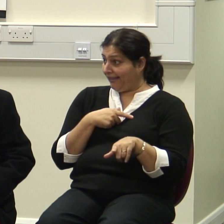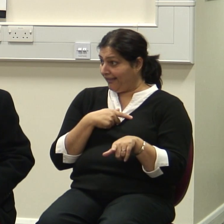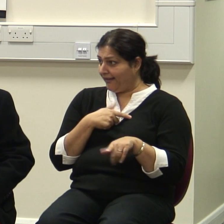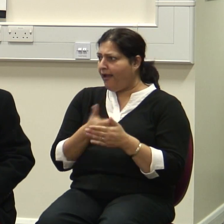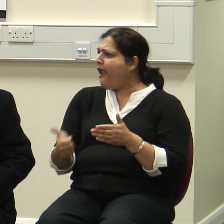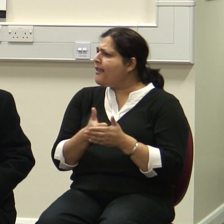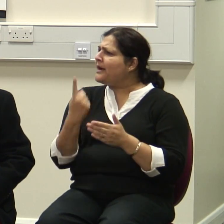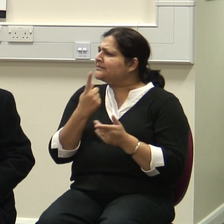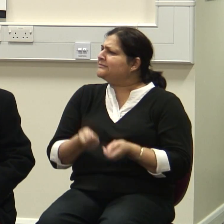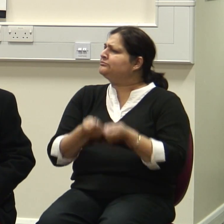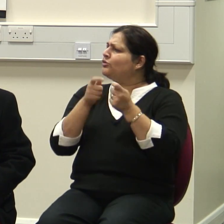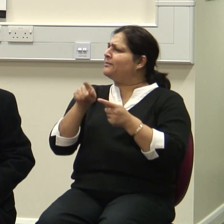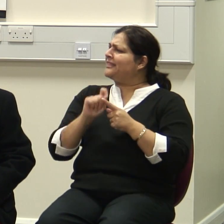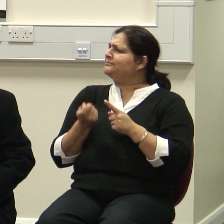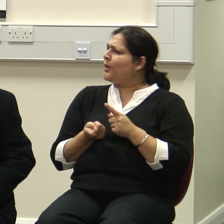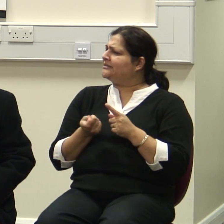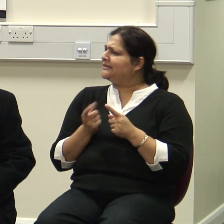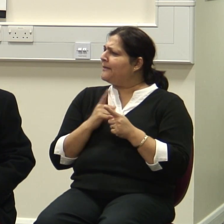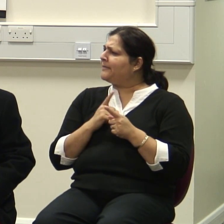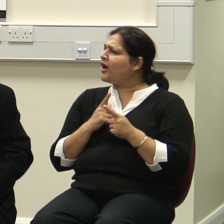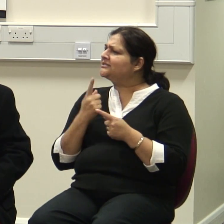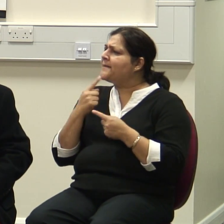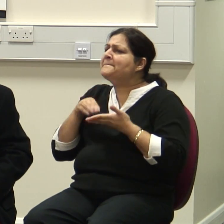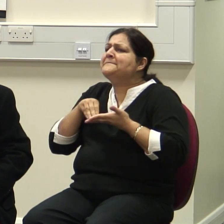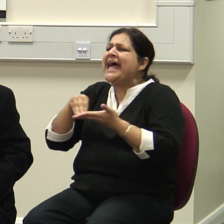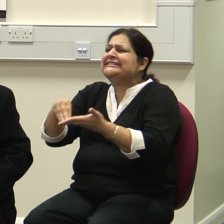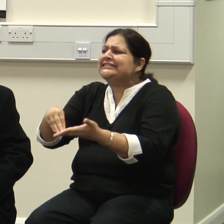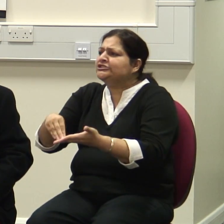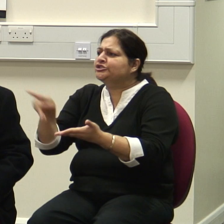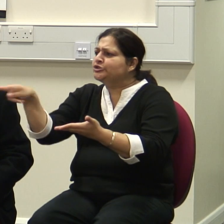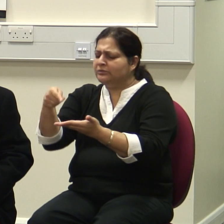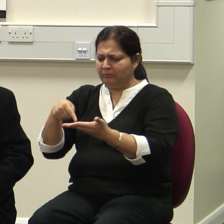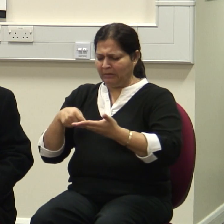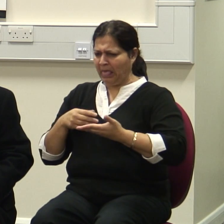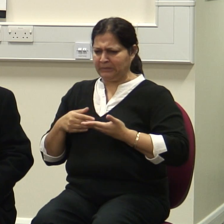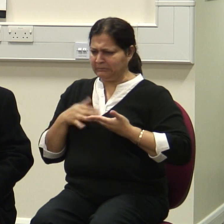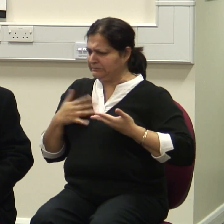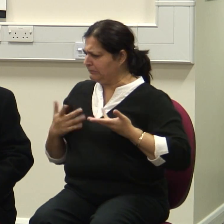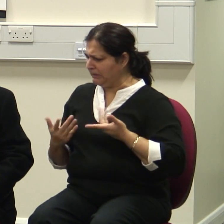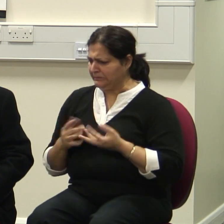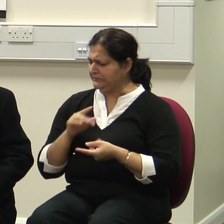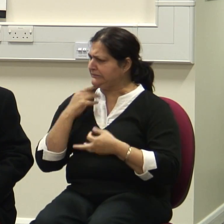this up because this is when you don't know what to do with the message, you attack the